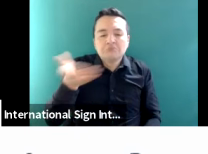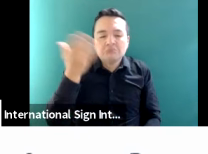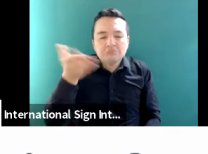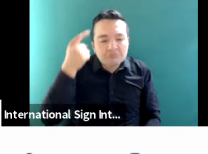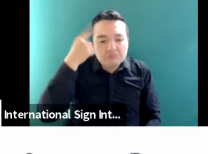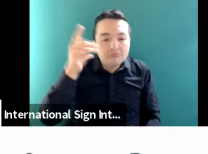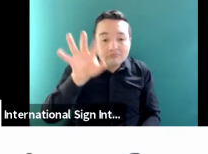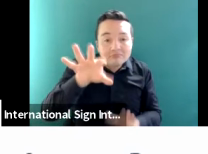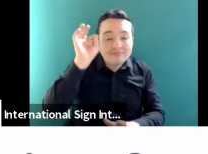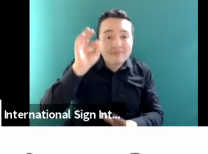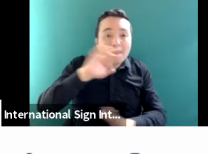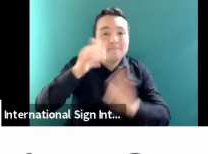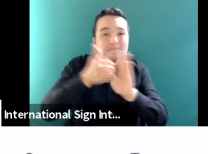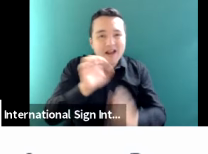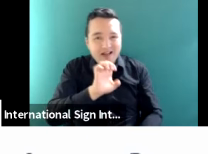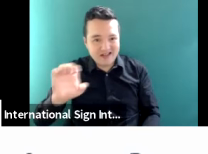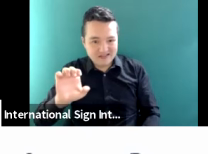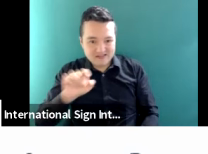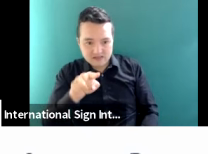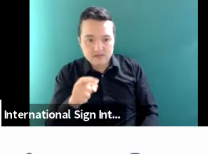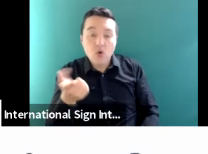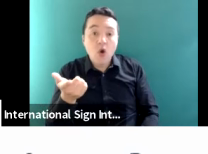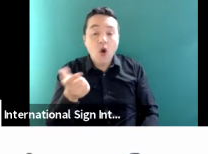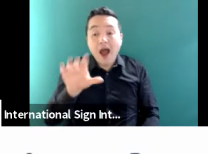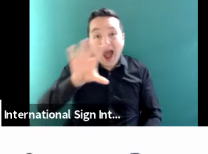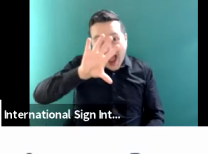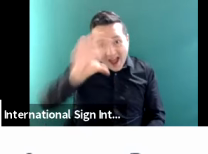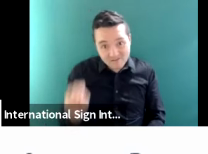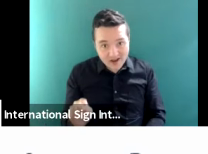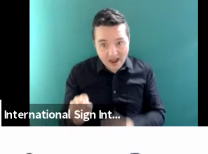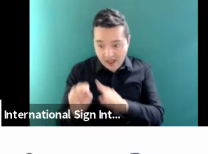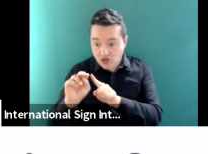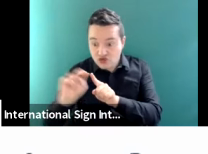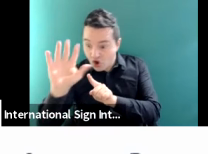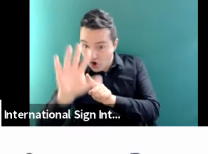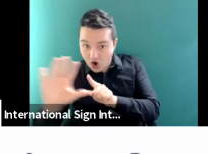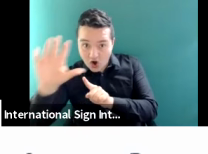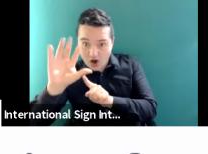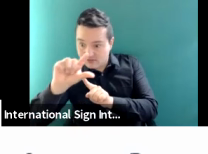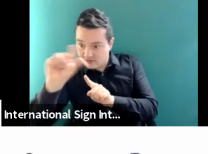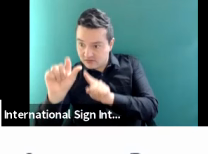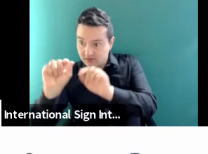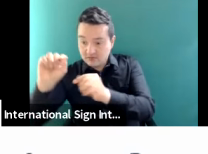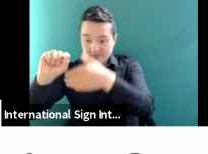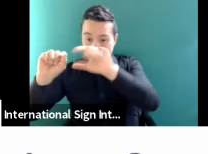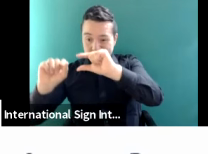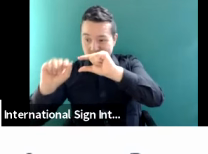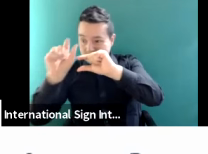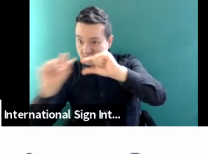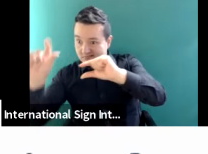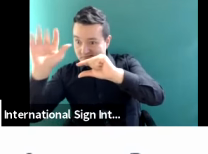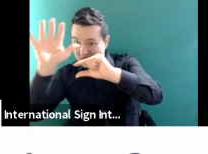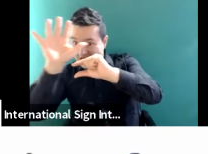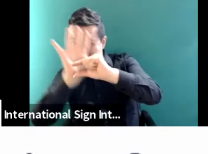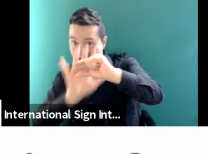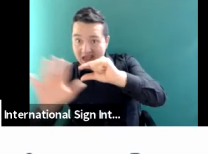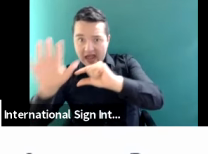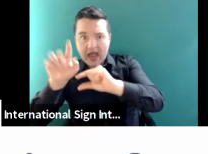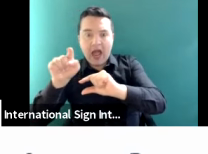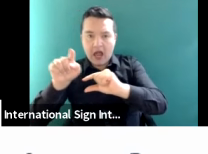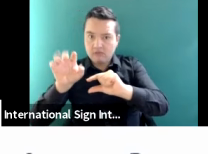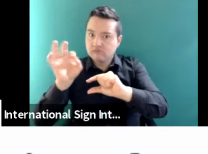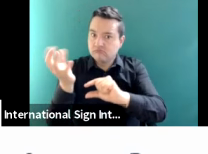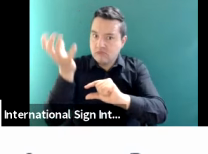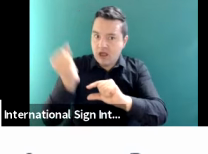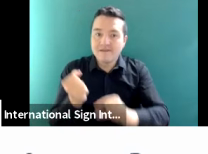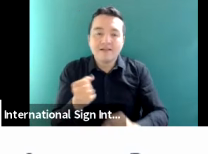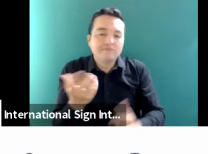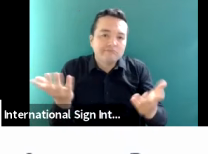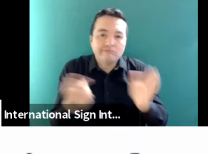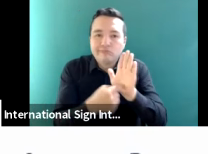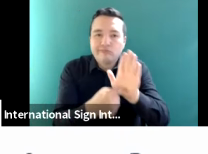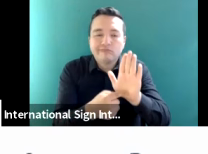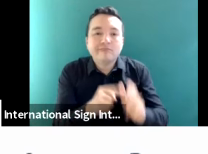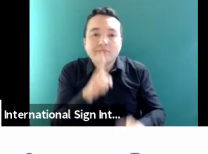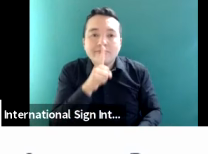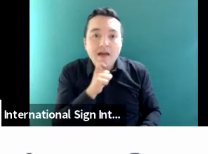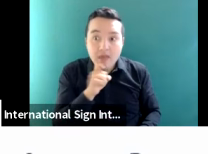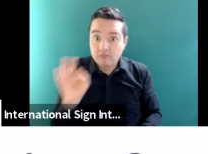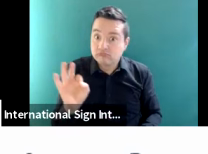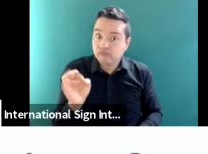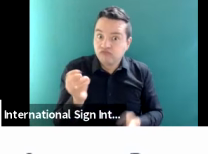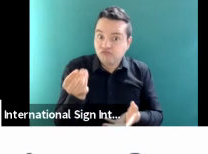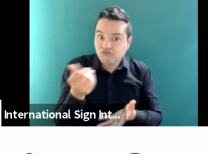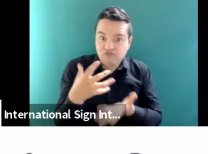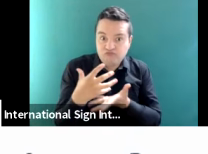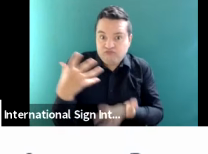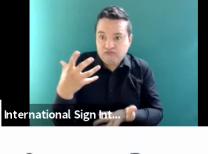The regional measure is not really necessarily the best way to look at it.